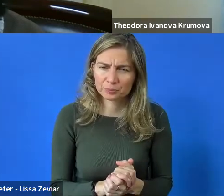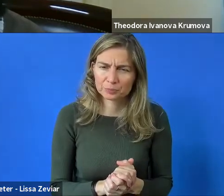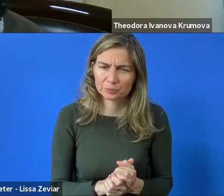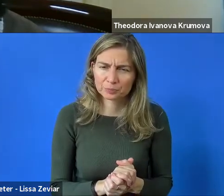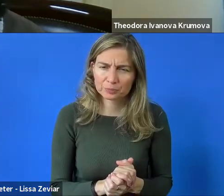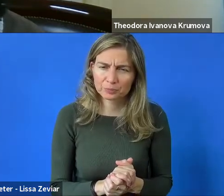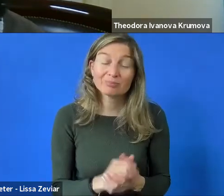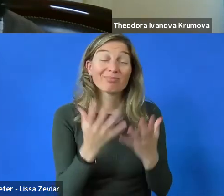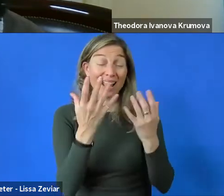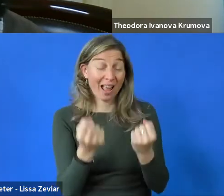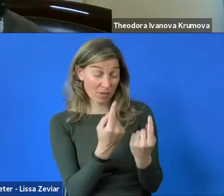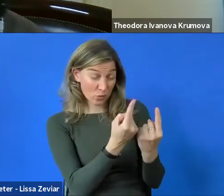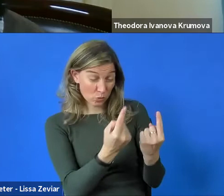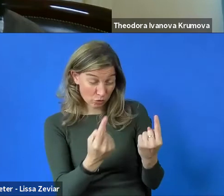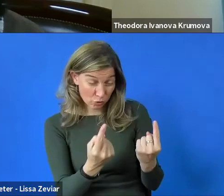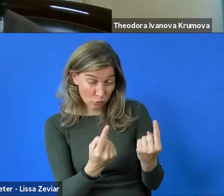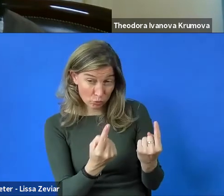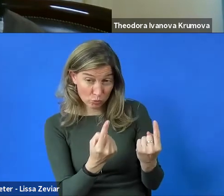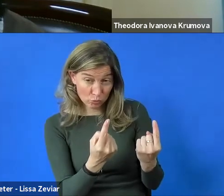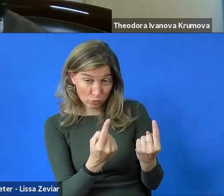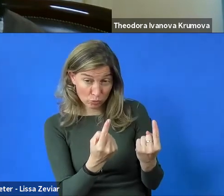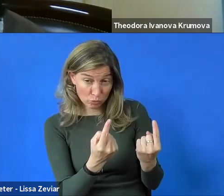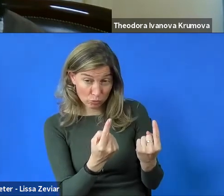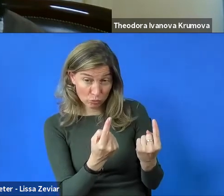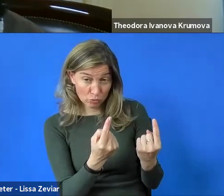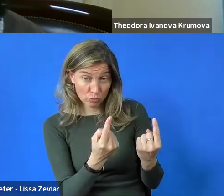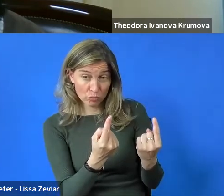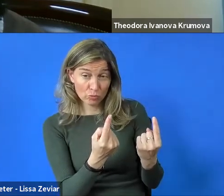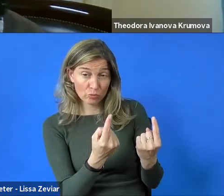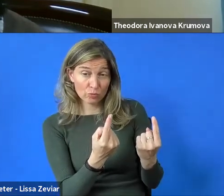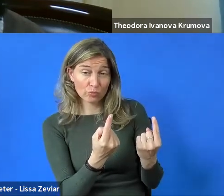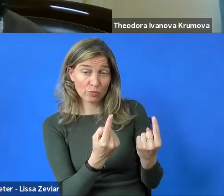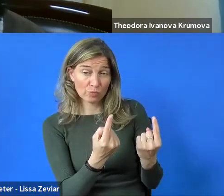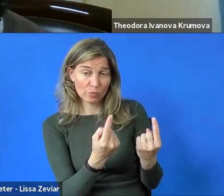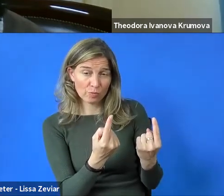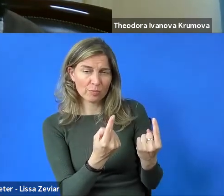and then, general measures, depending on the recommendations